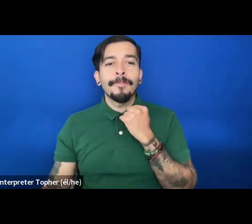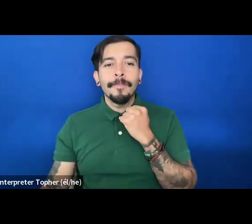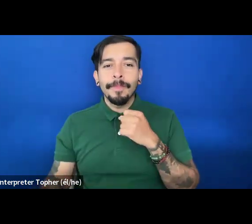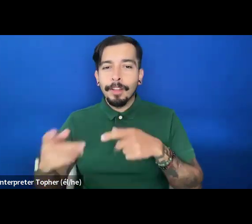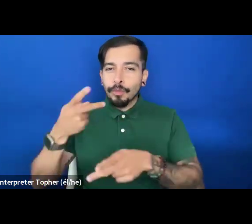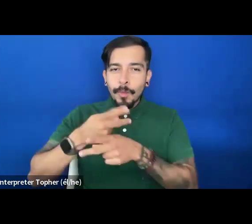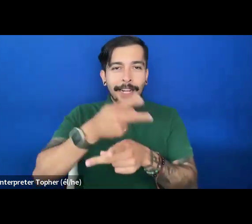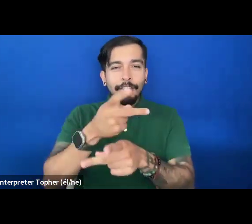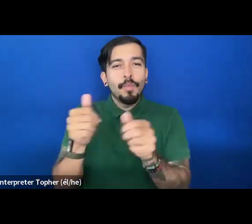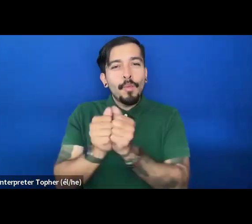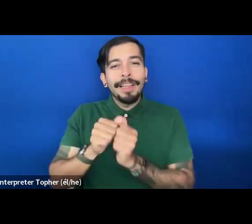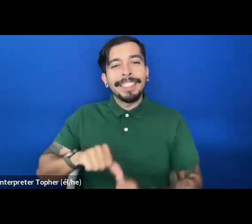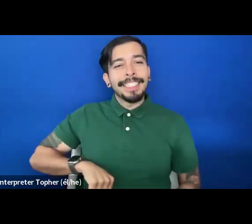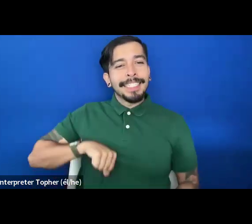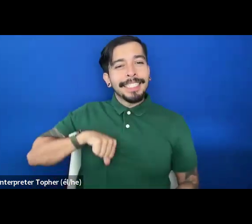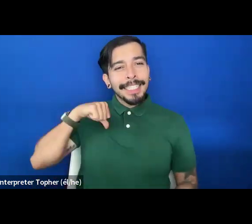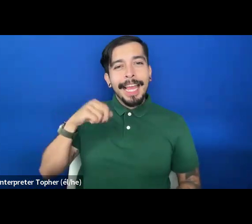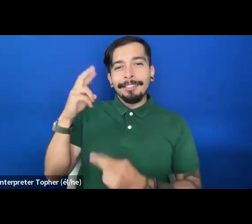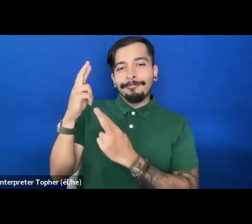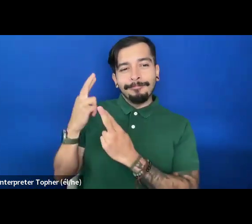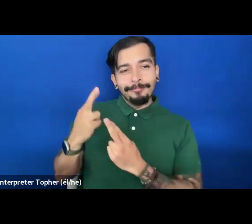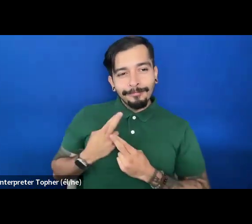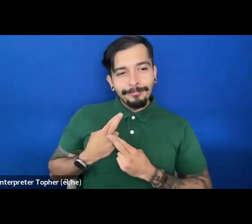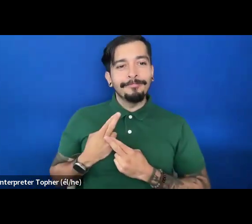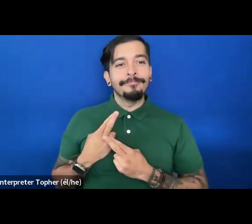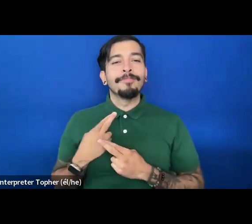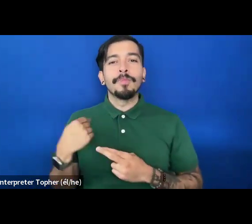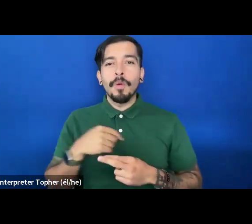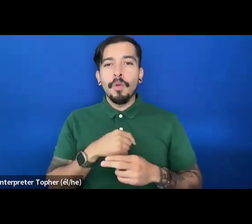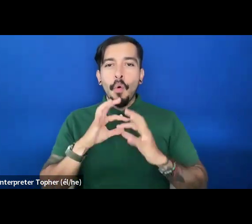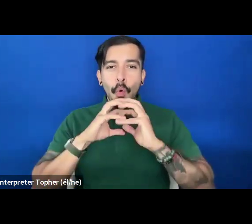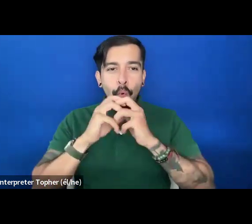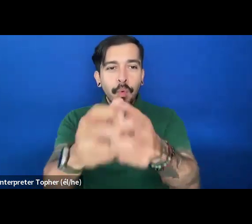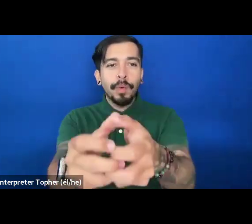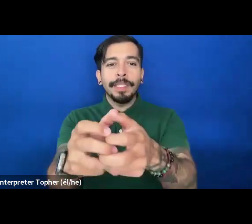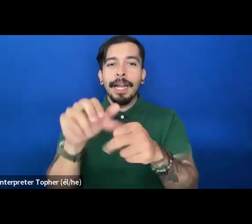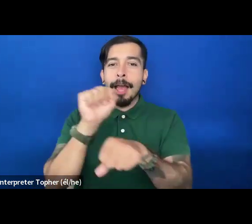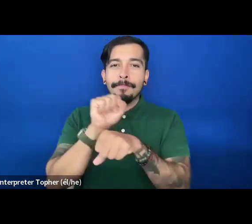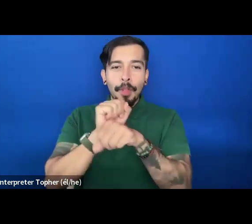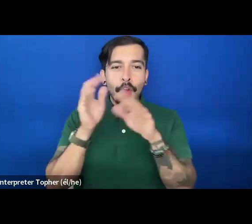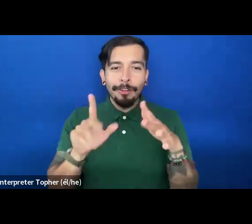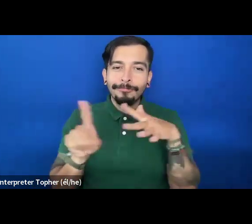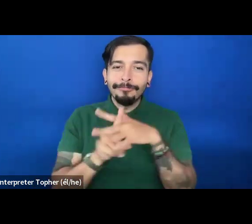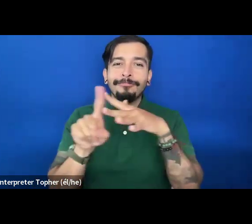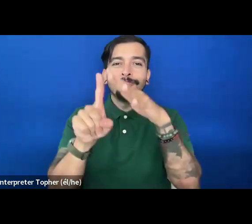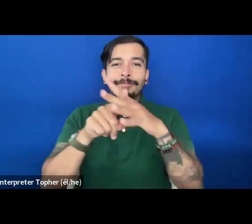of domestic workers, advocating for fair wages, sick times, better working conditions, so much more.